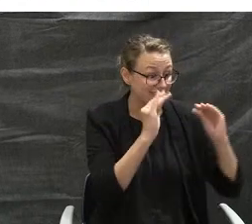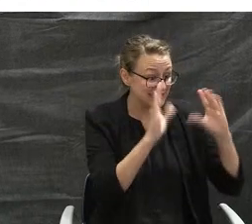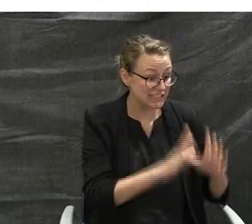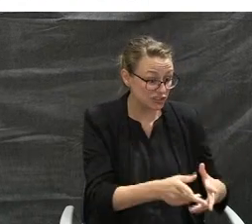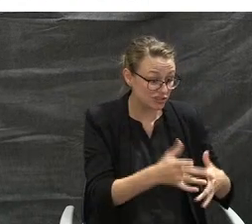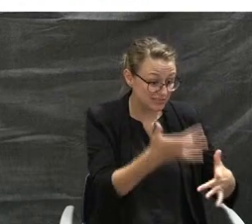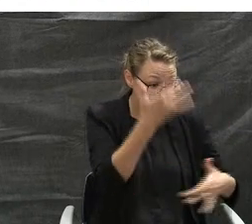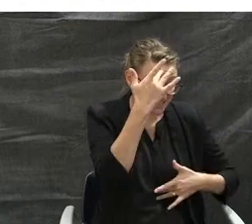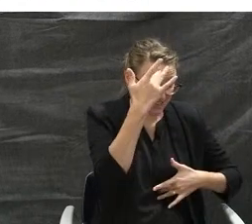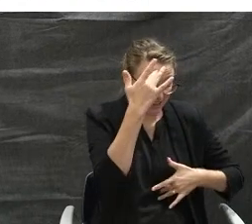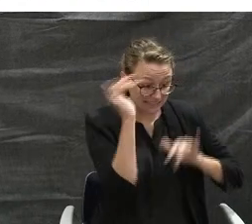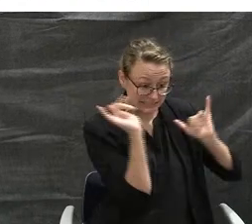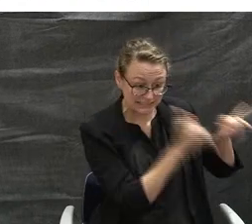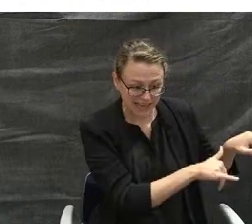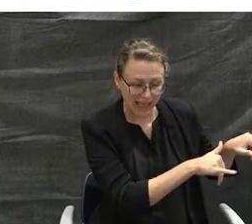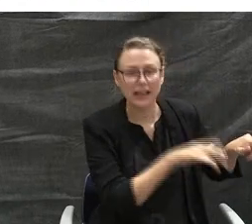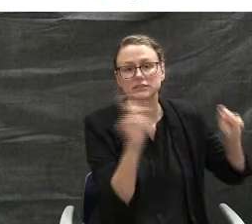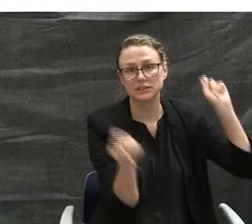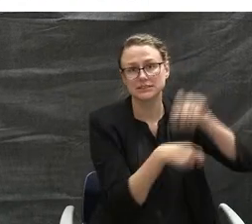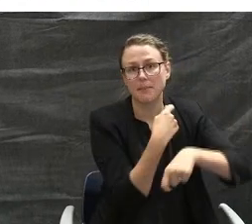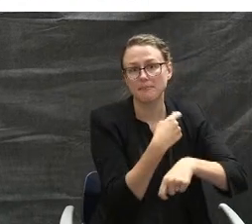So that's the case through three model.